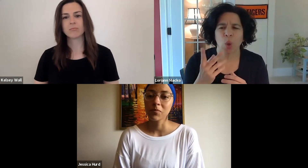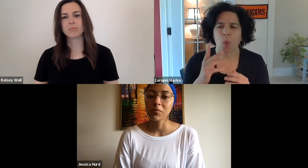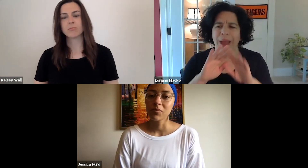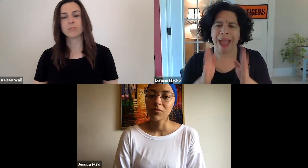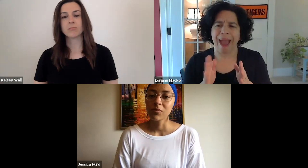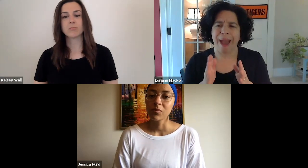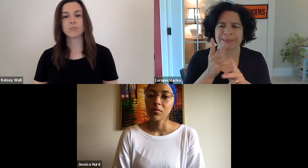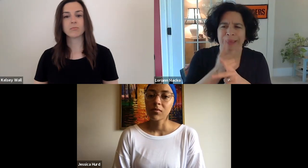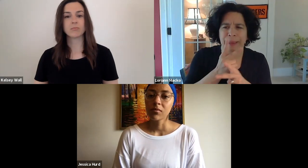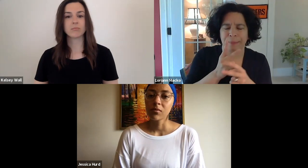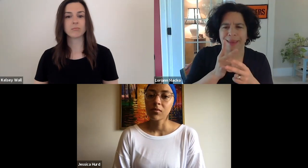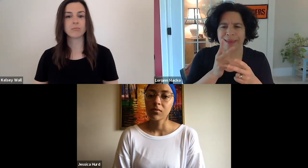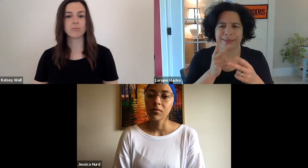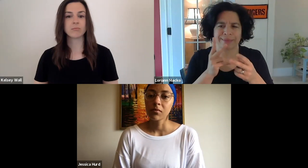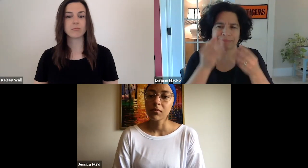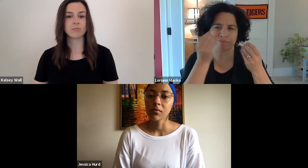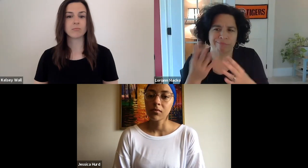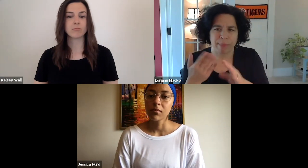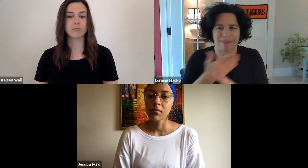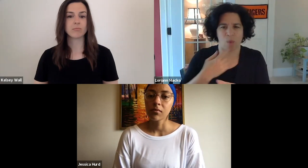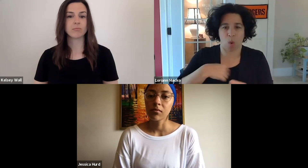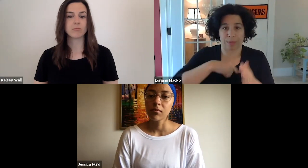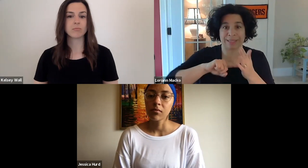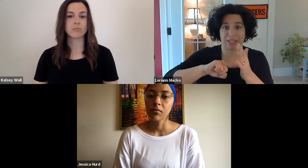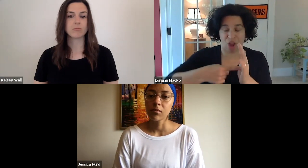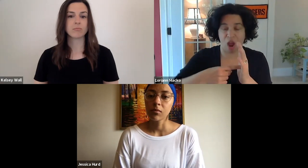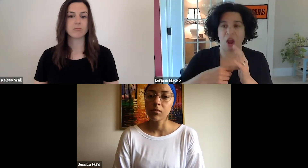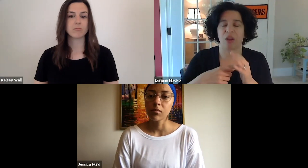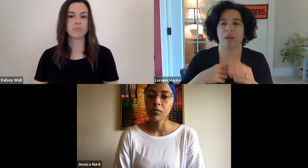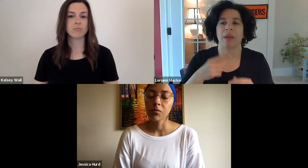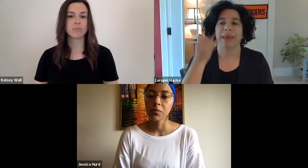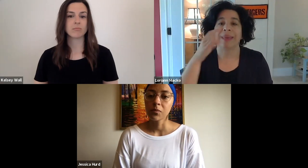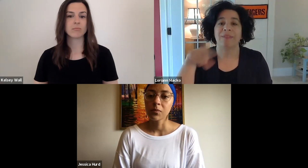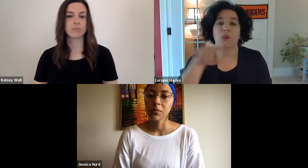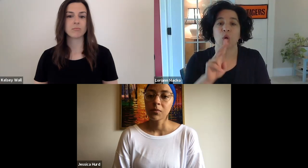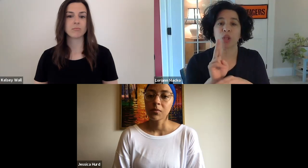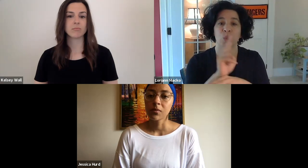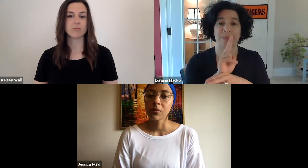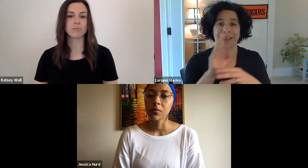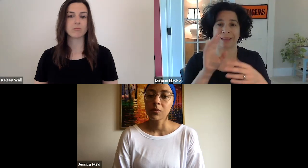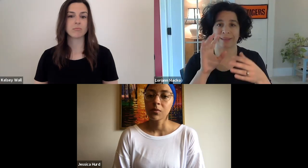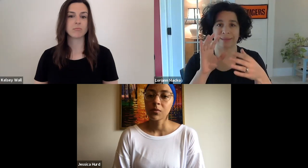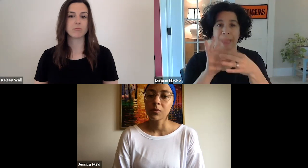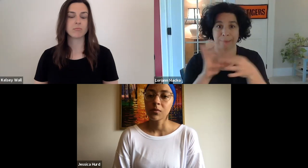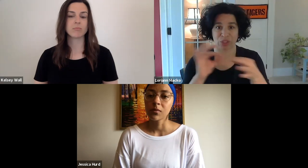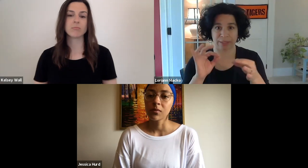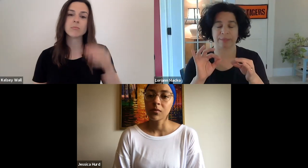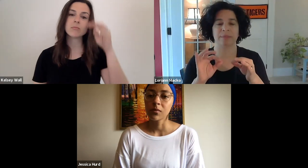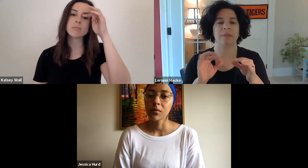We have a few housekeeping rules that we'd like to discuss before we start. If you are using the captioning,